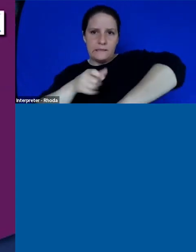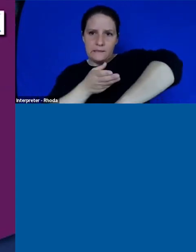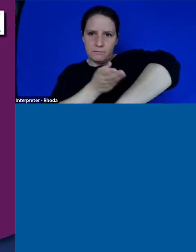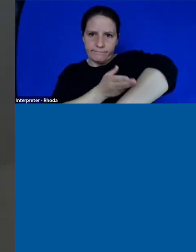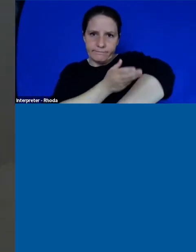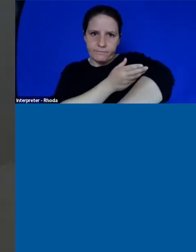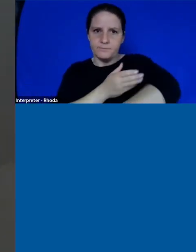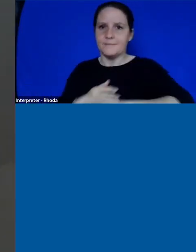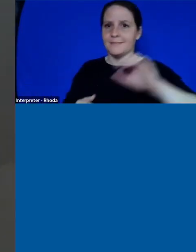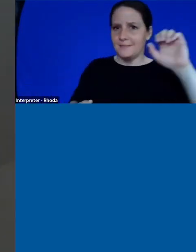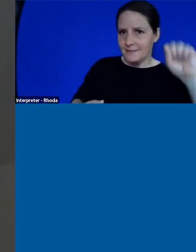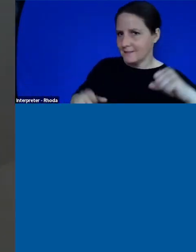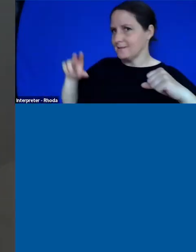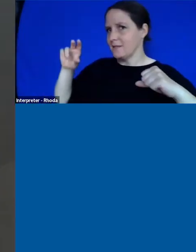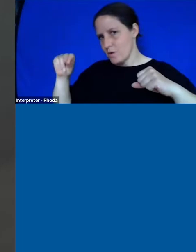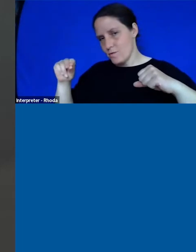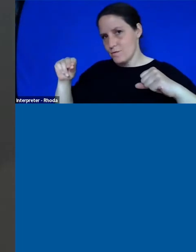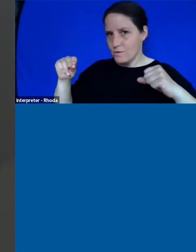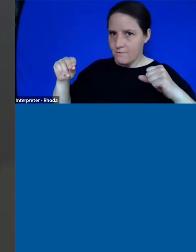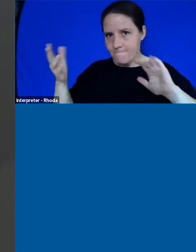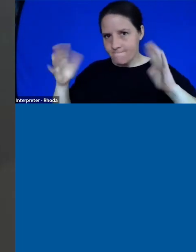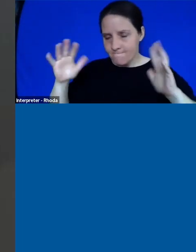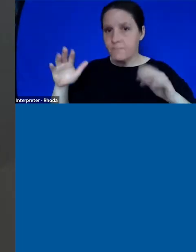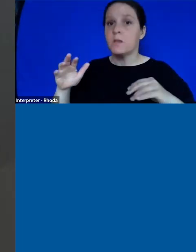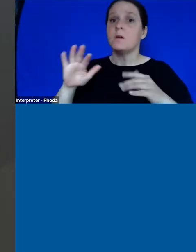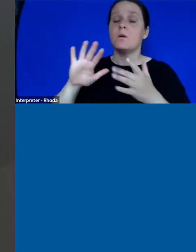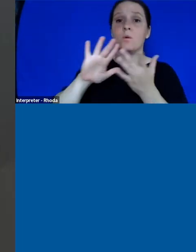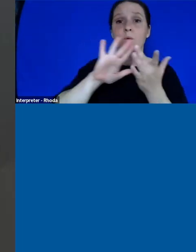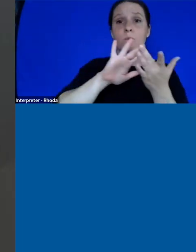Yes and no. I think the website I started by showing there,